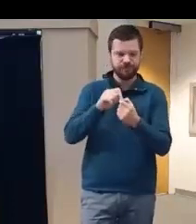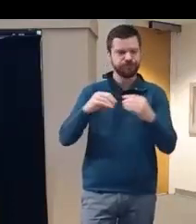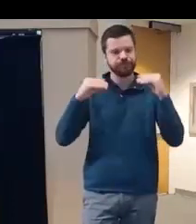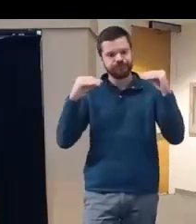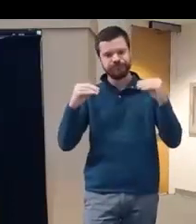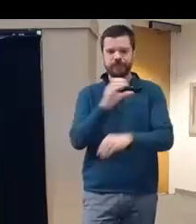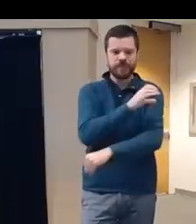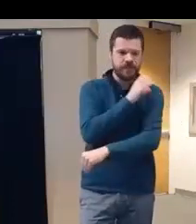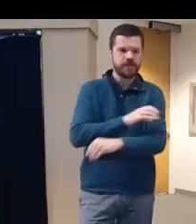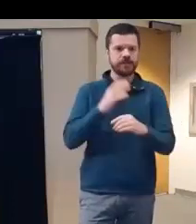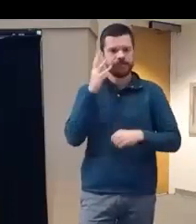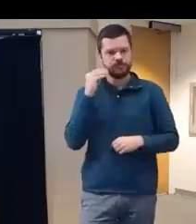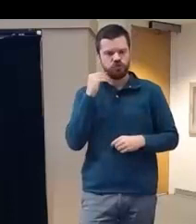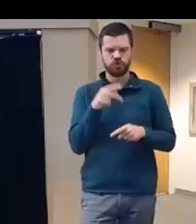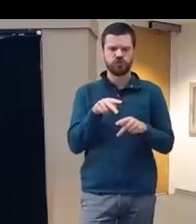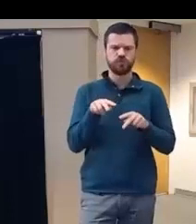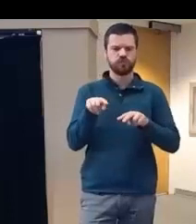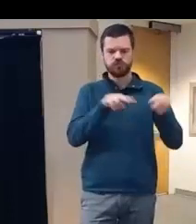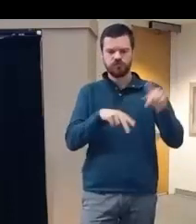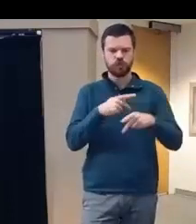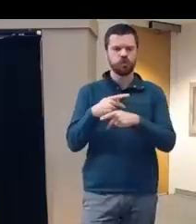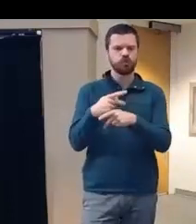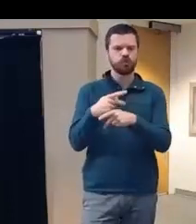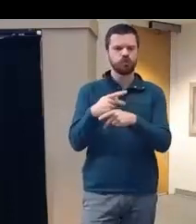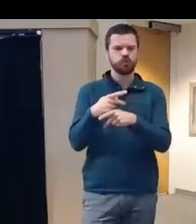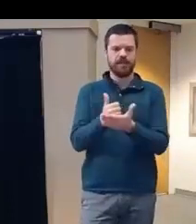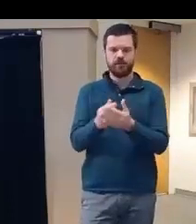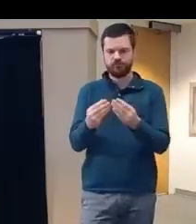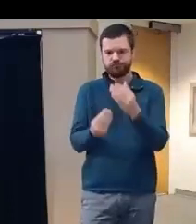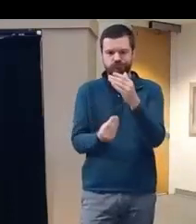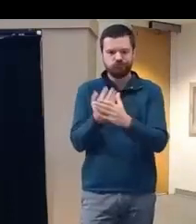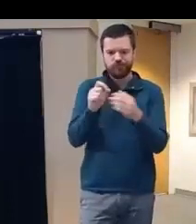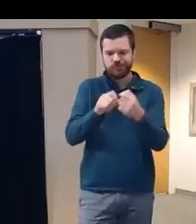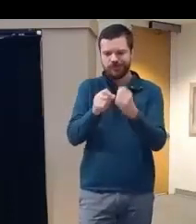and clinical experience and supervision to help them cultivate specific skills in things like